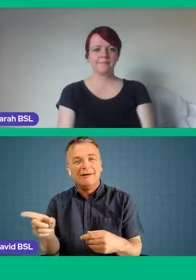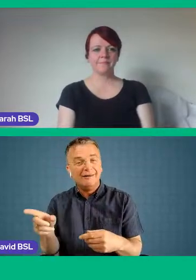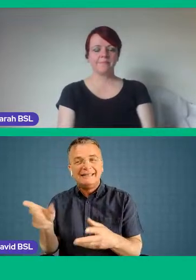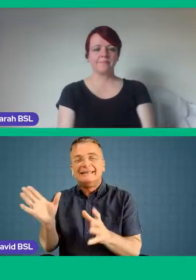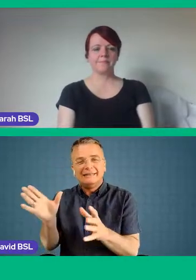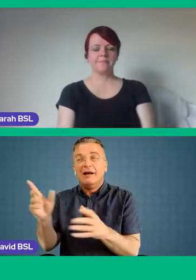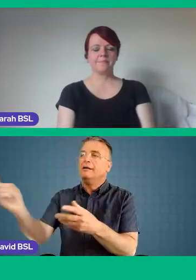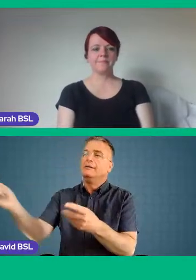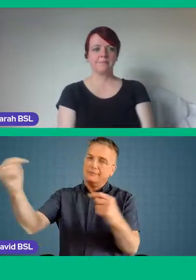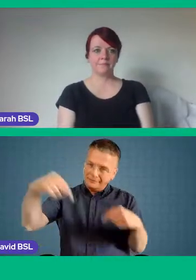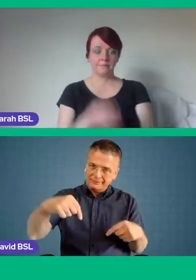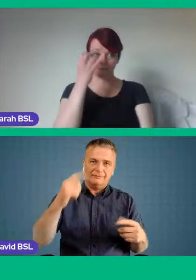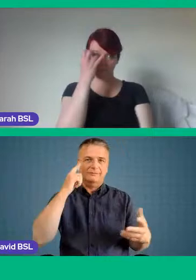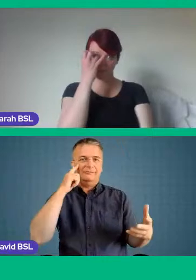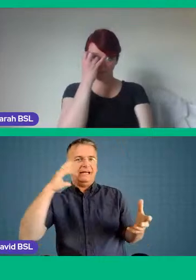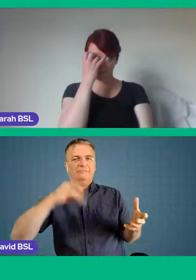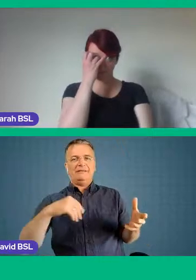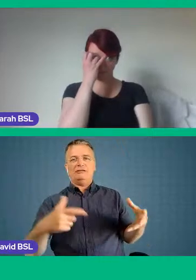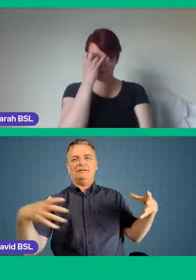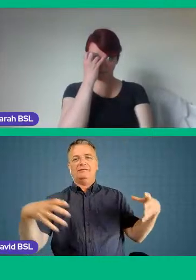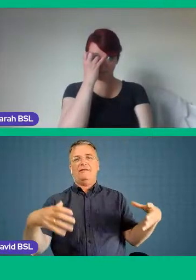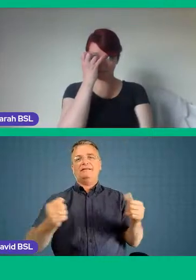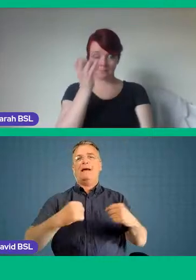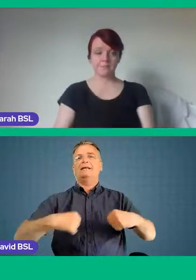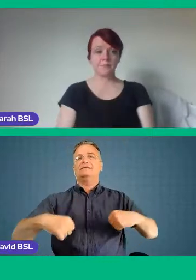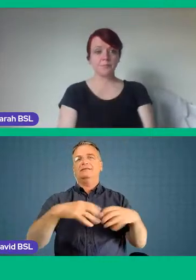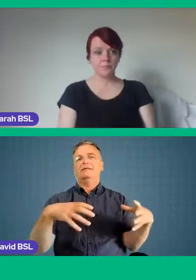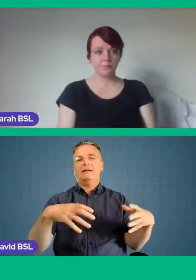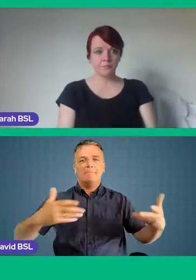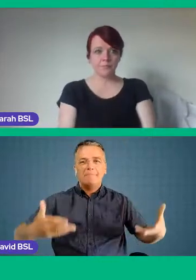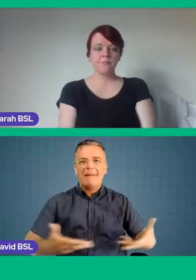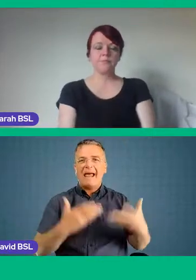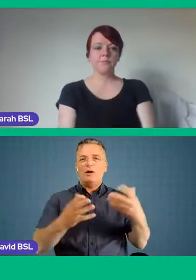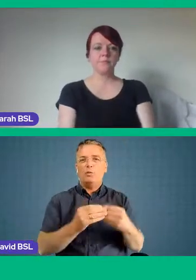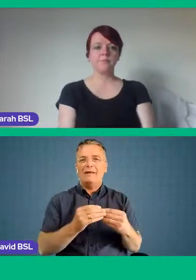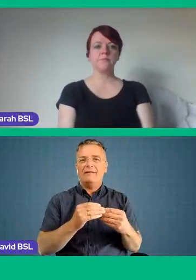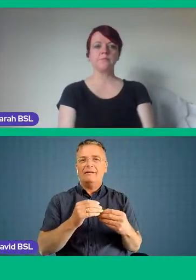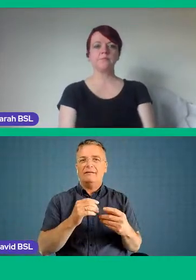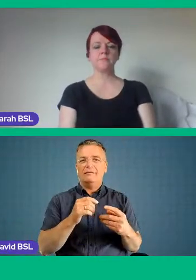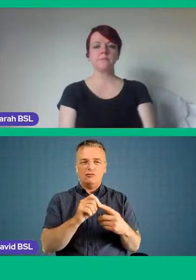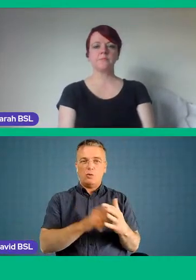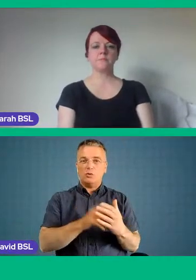It is much easier to get in the space together and actually play with the prototype,